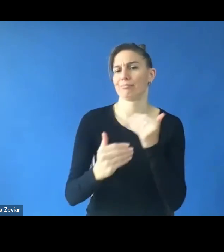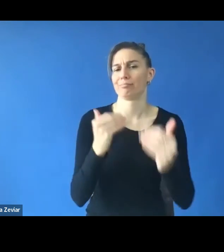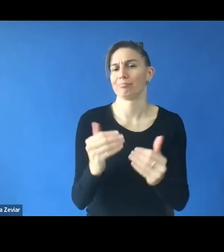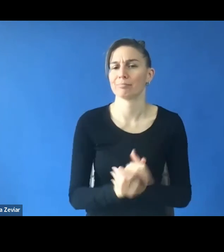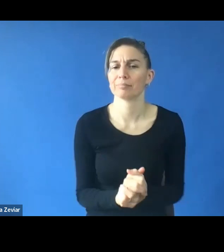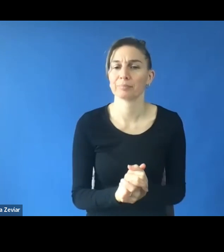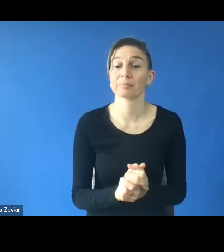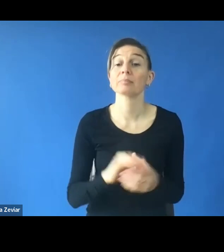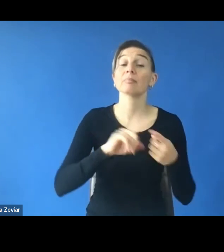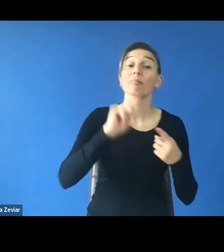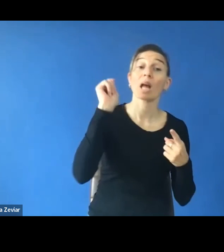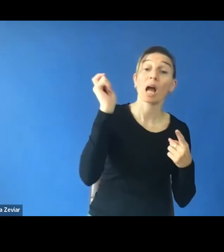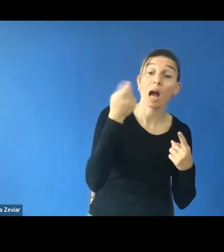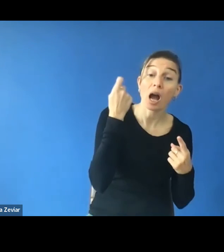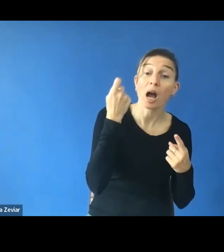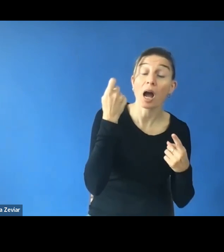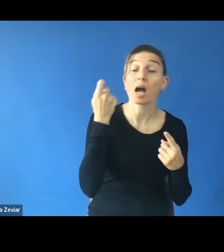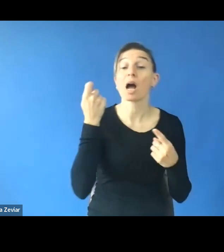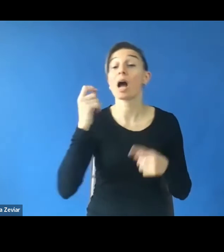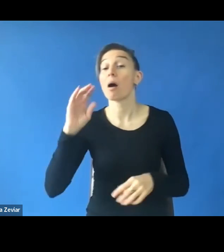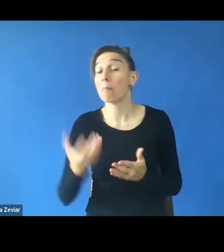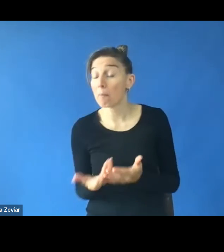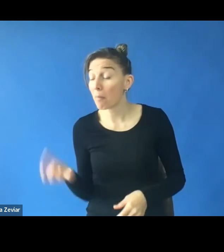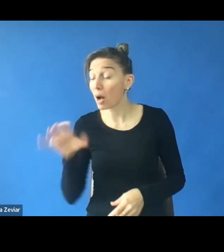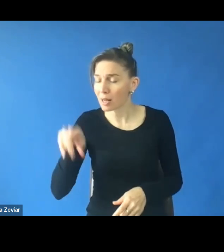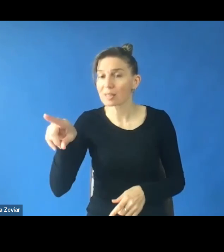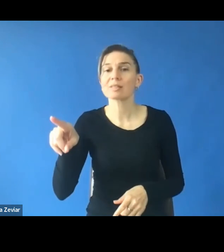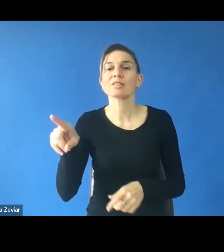the employment part four years ago, with the consortium partners